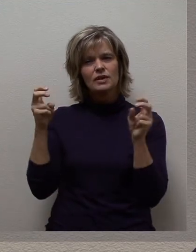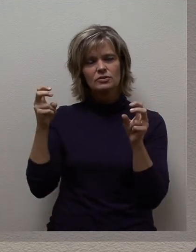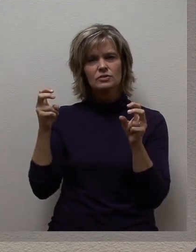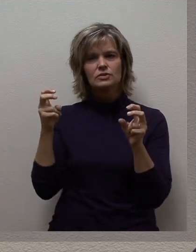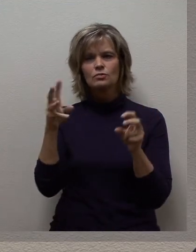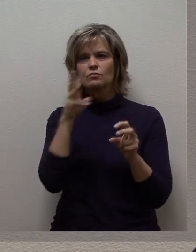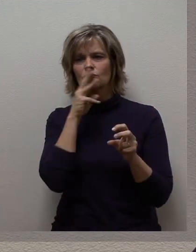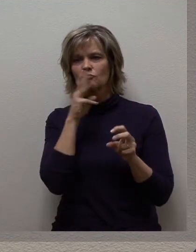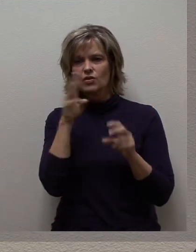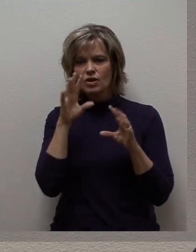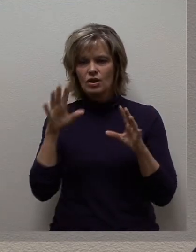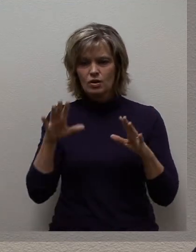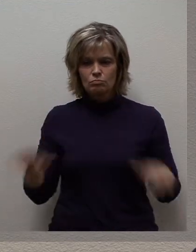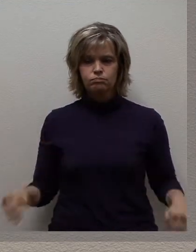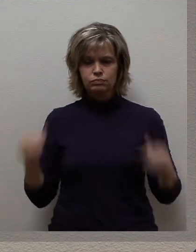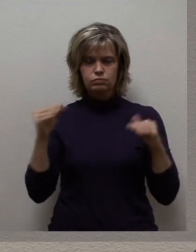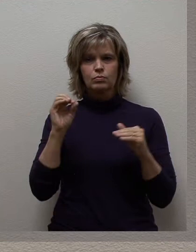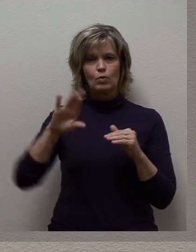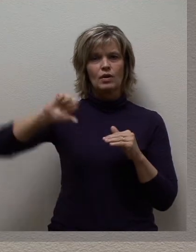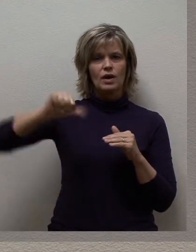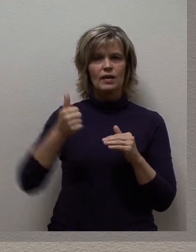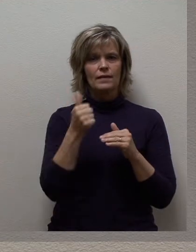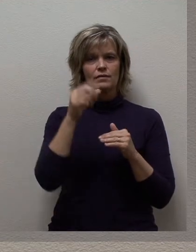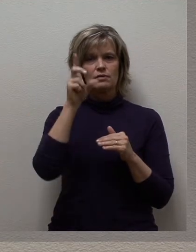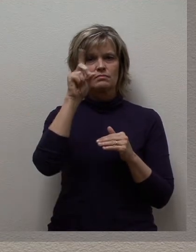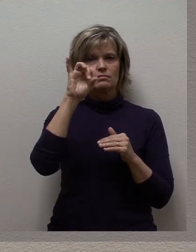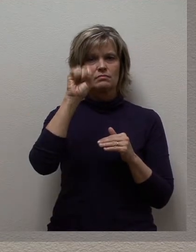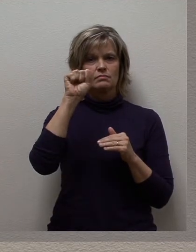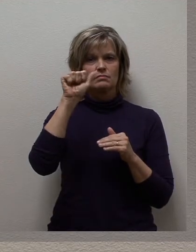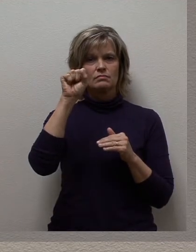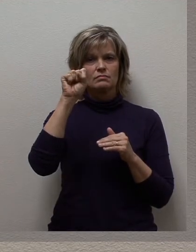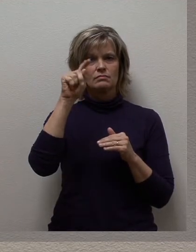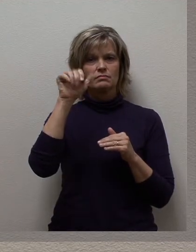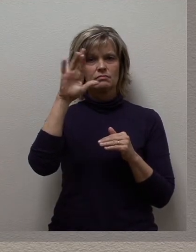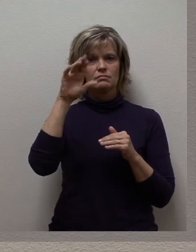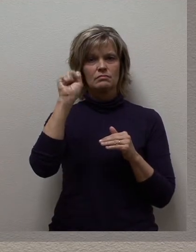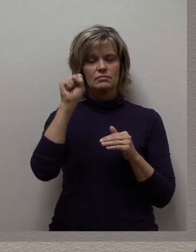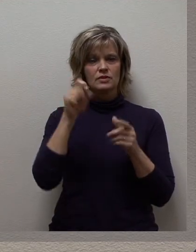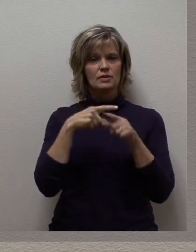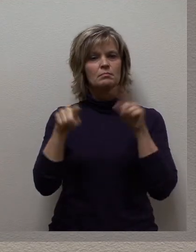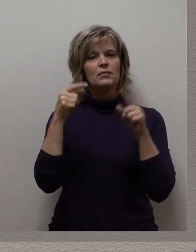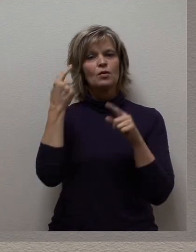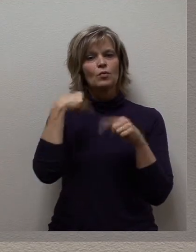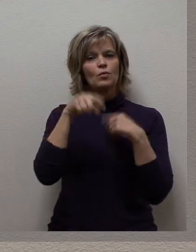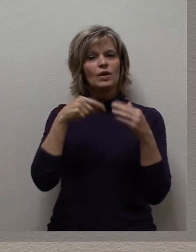with the flooding or other disasters that could be anywhere in the nation, but when they have a disaster